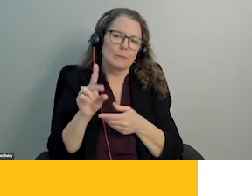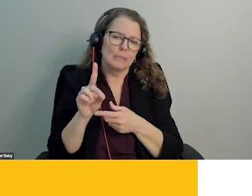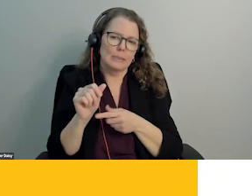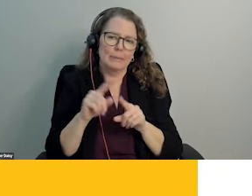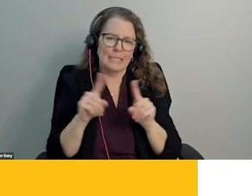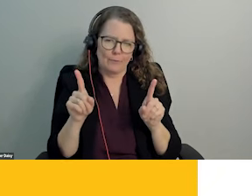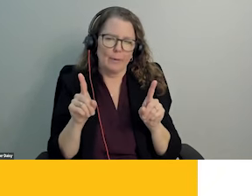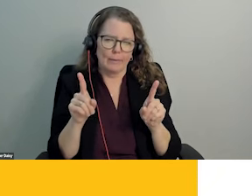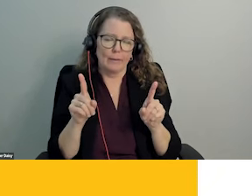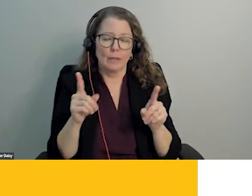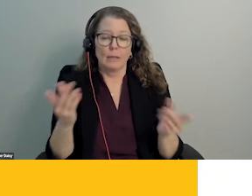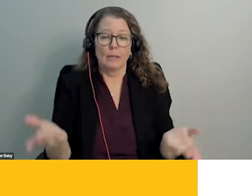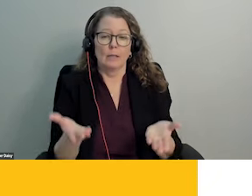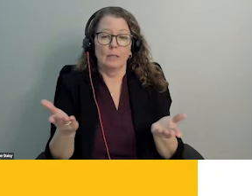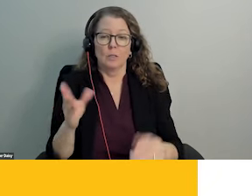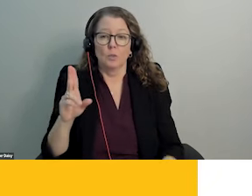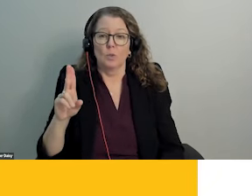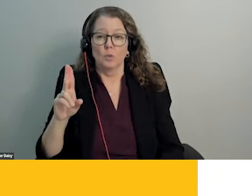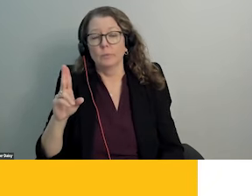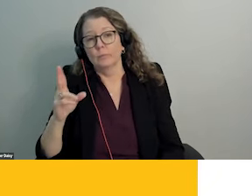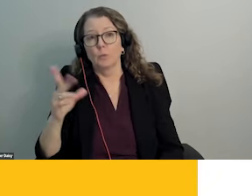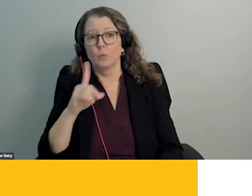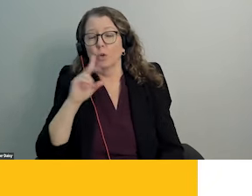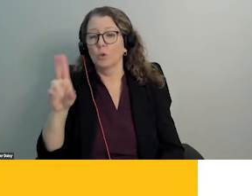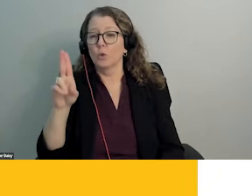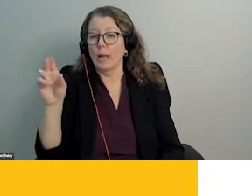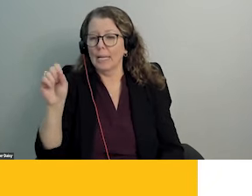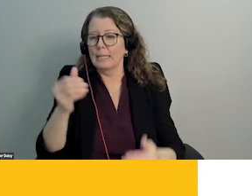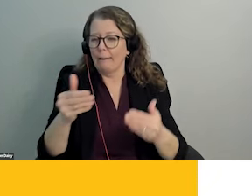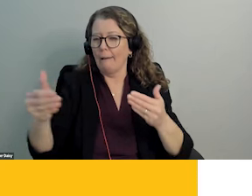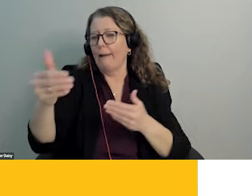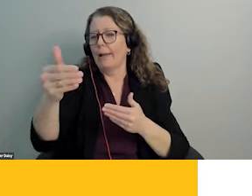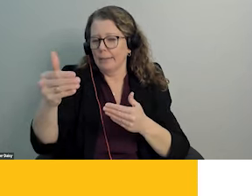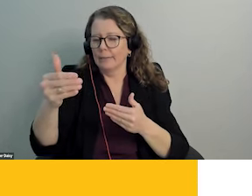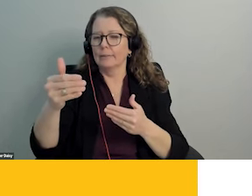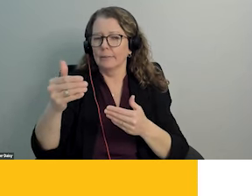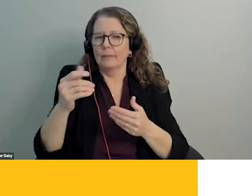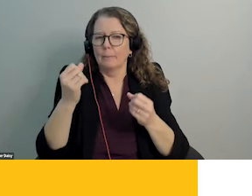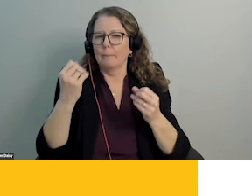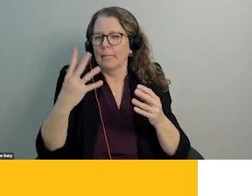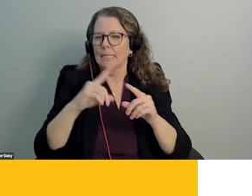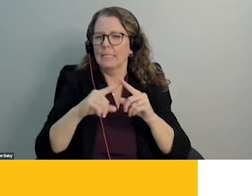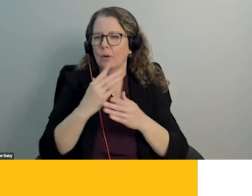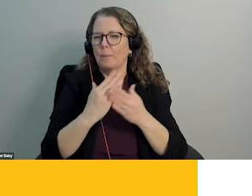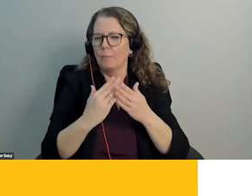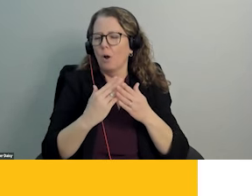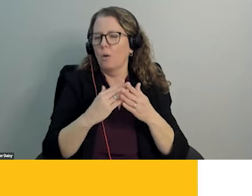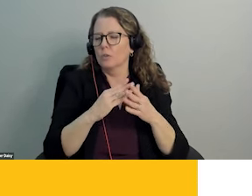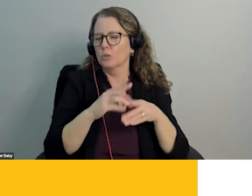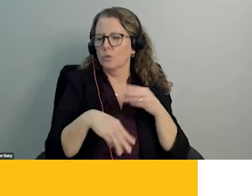and I'd say the US is ahead of many parts of the world when it comes to acknowledging mental health